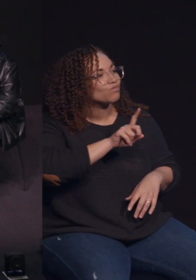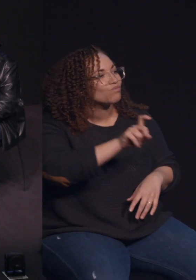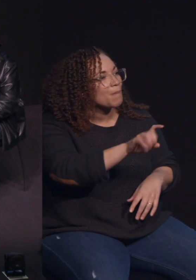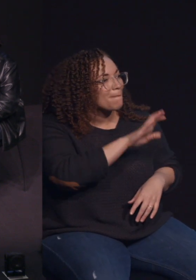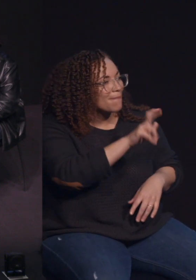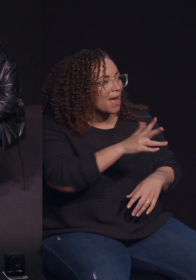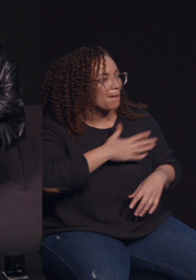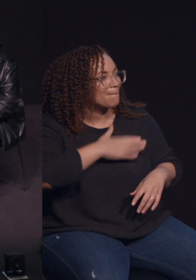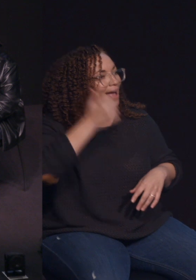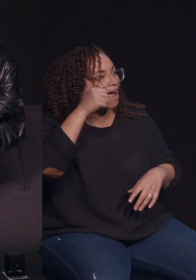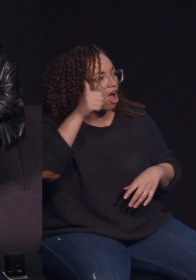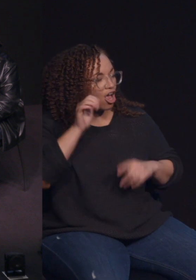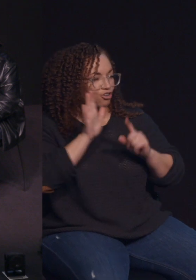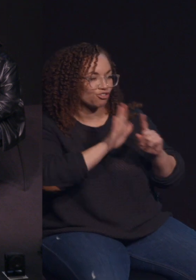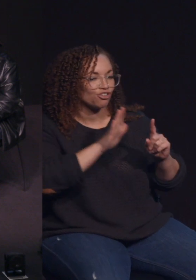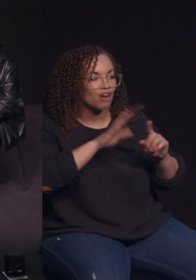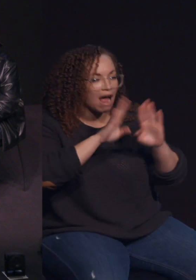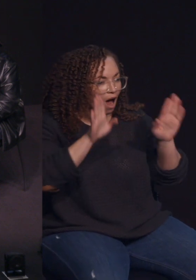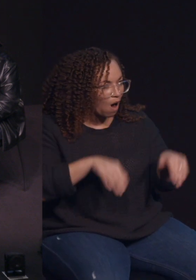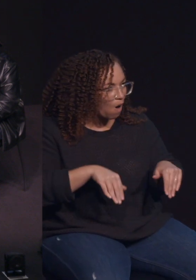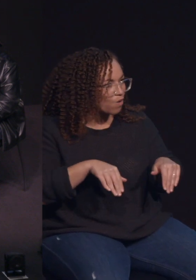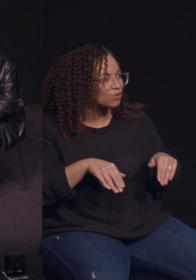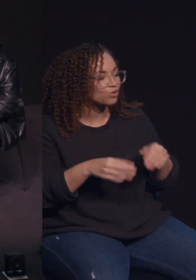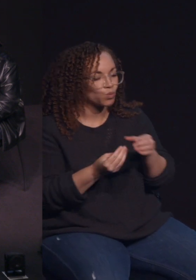in Virginia for many, many years of her life,